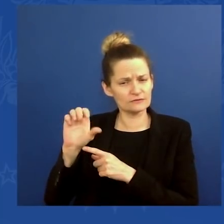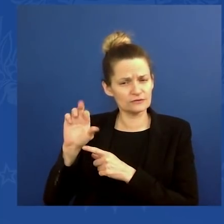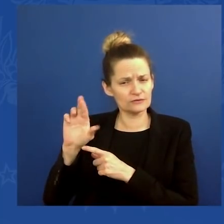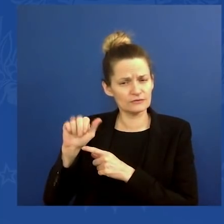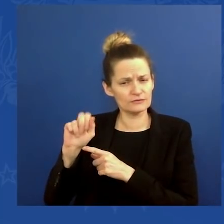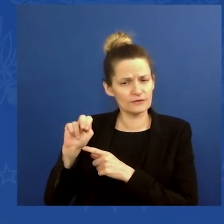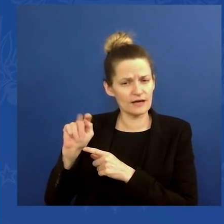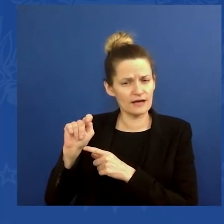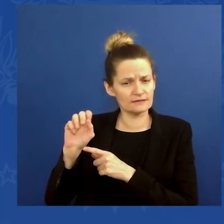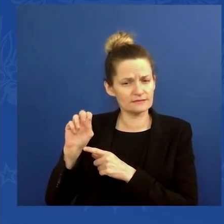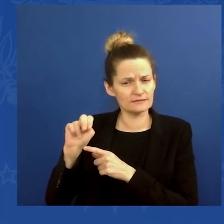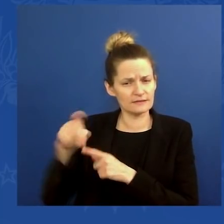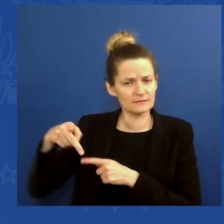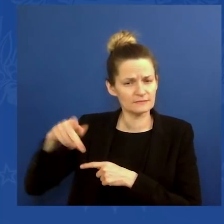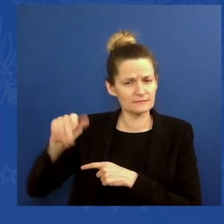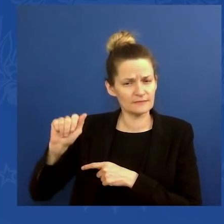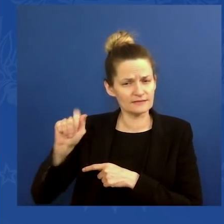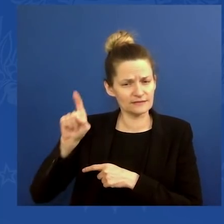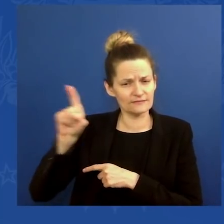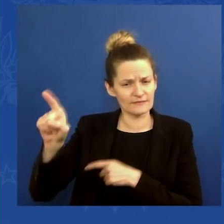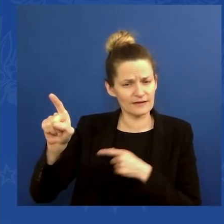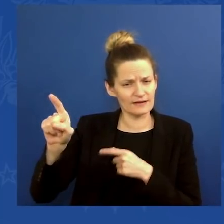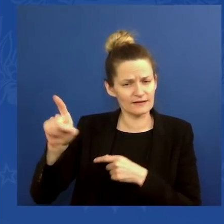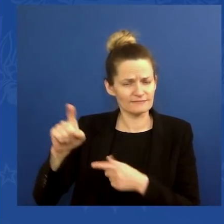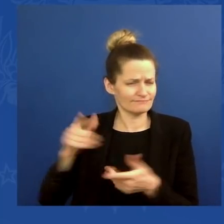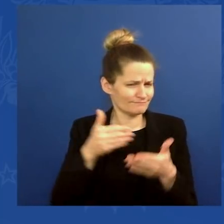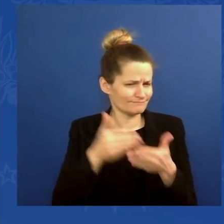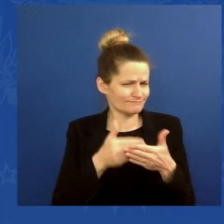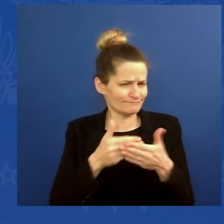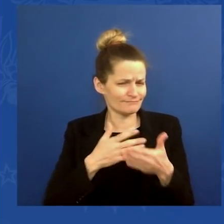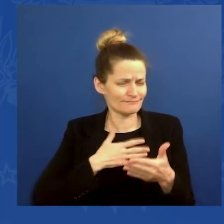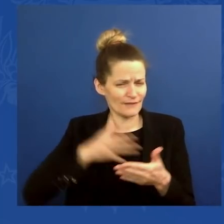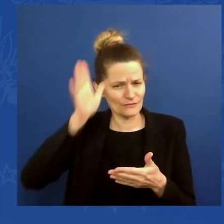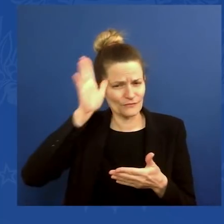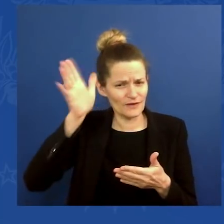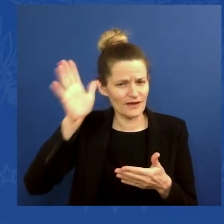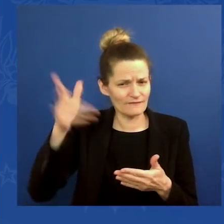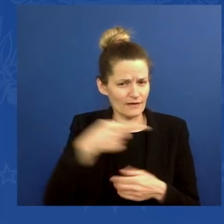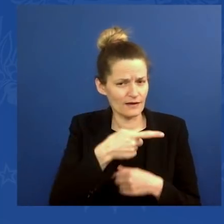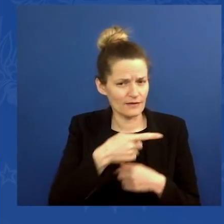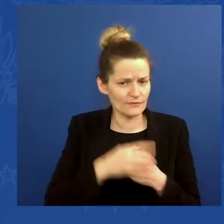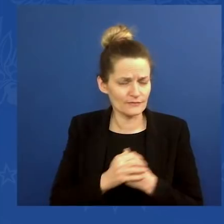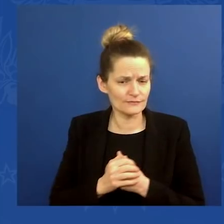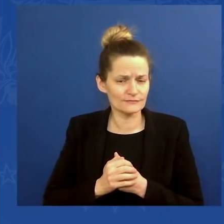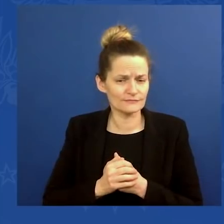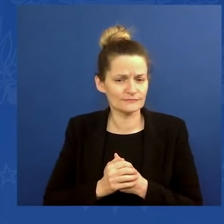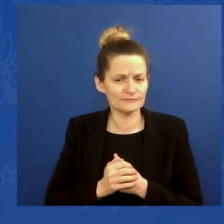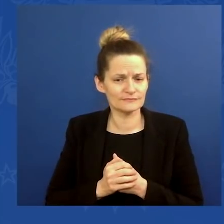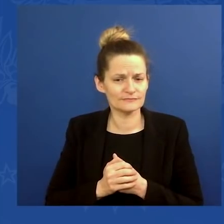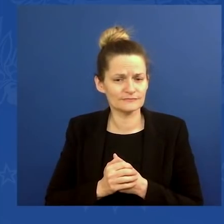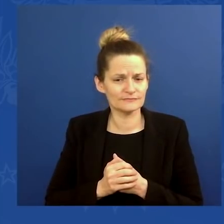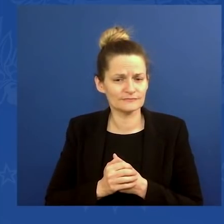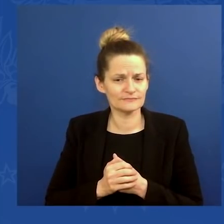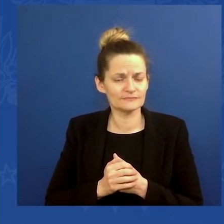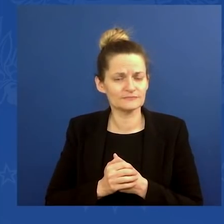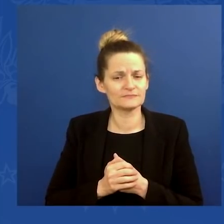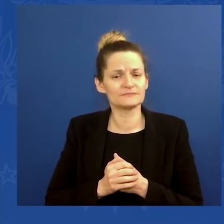where we lived with my -- near my grandpop. My grandfather, Ambrose Finnegan, used to say -- and I mean this -- he'd say,